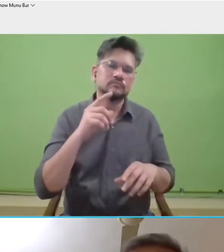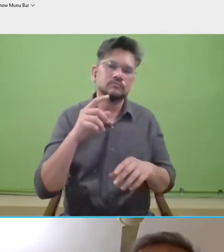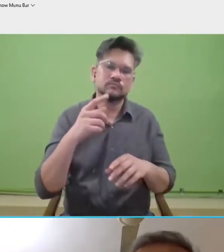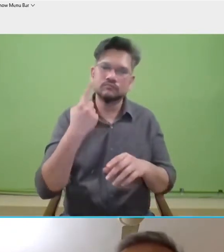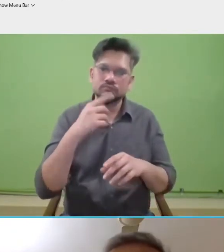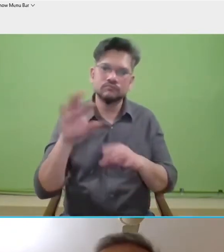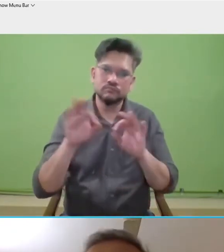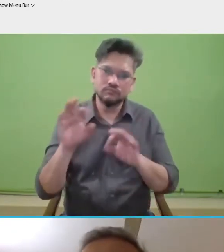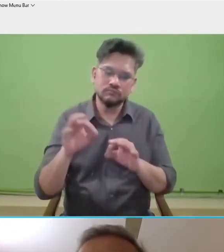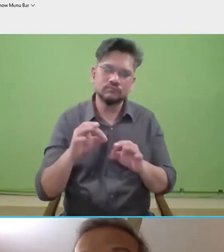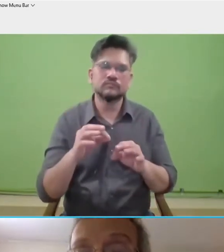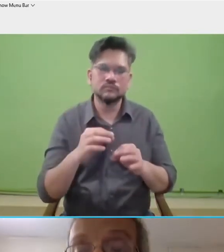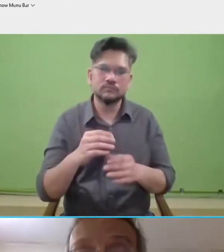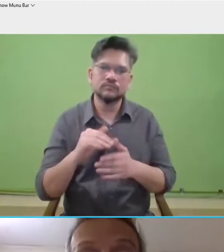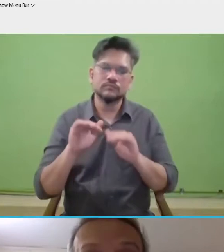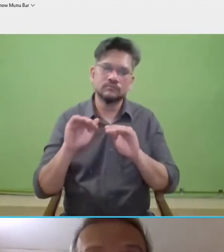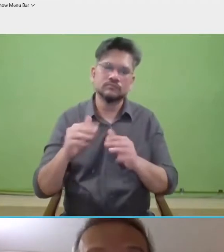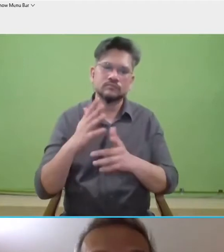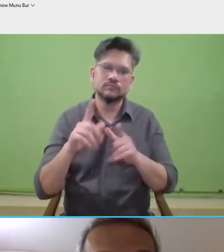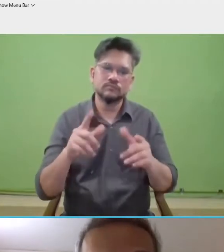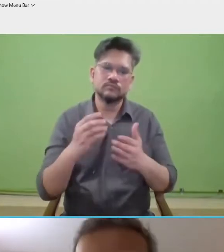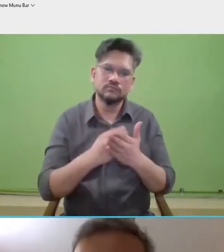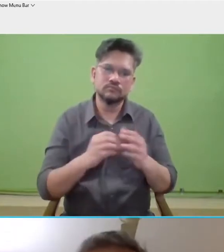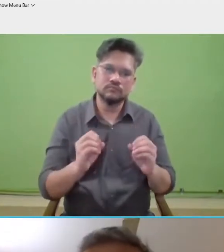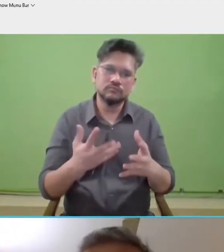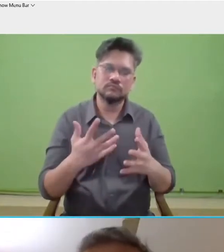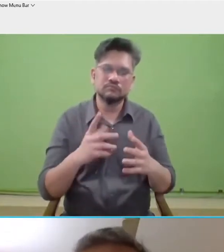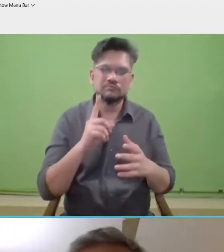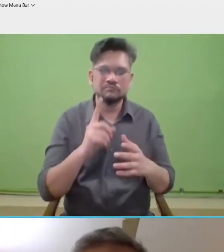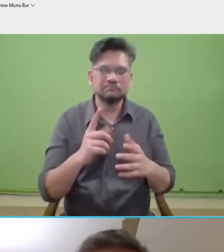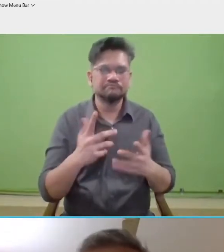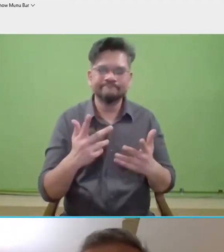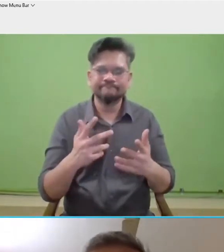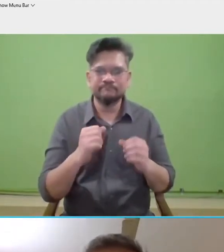of course sign language courses etc but it is not possible otherwise in a general classroom